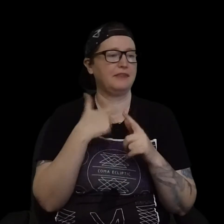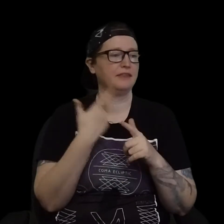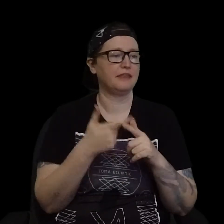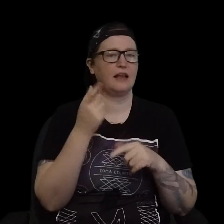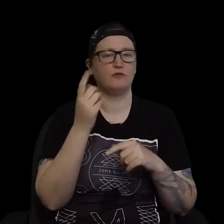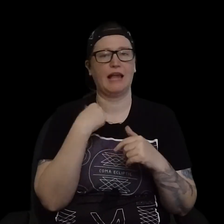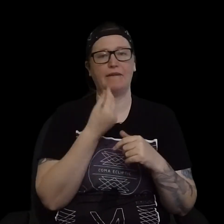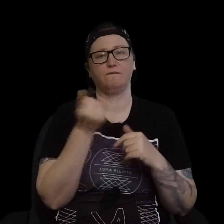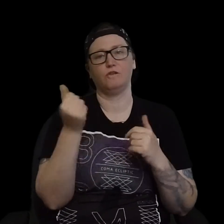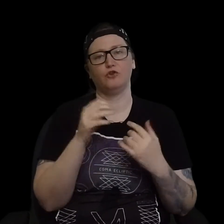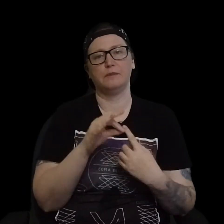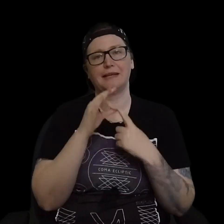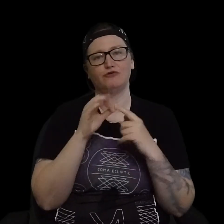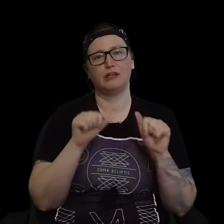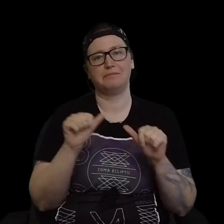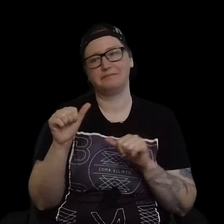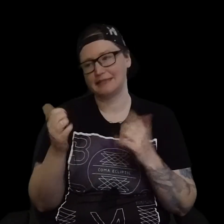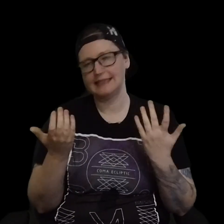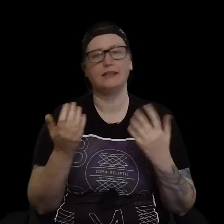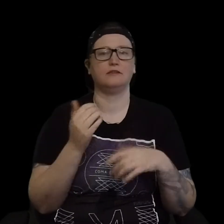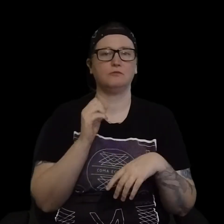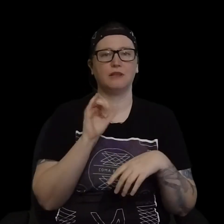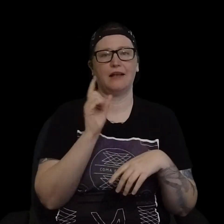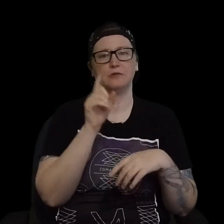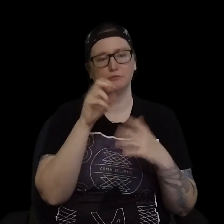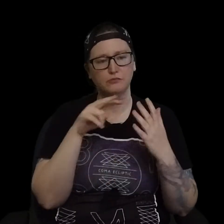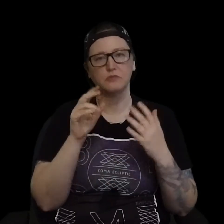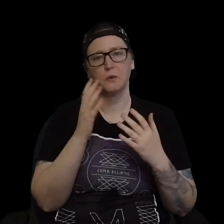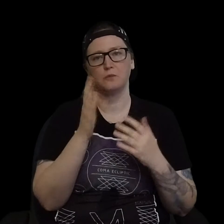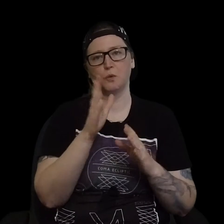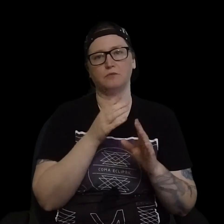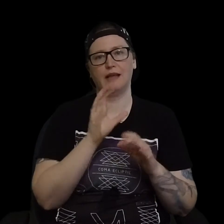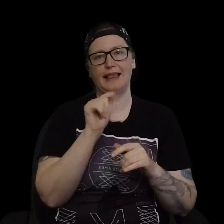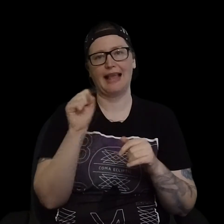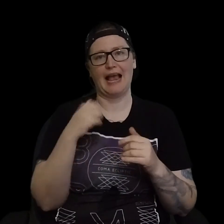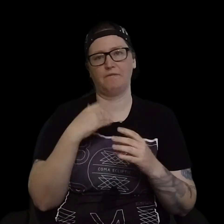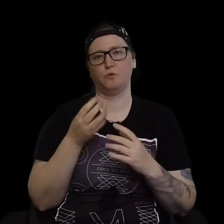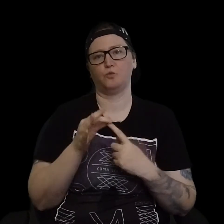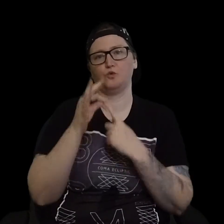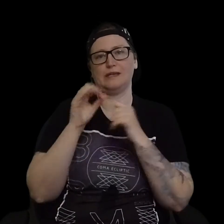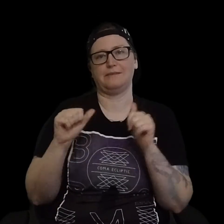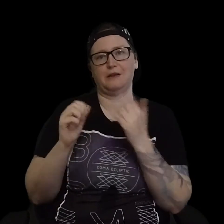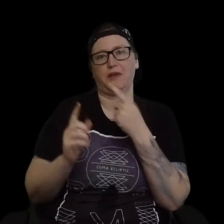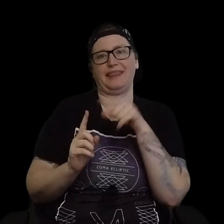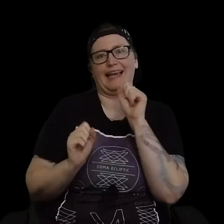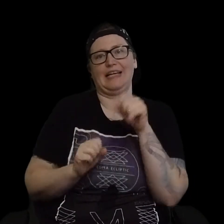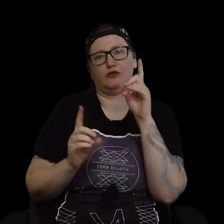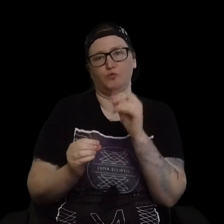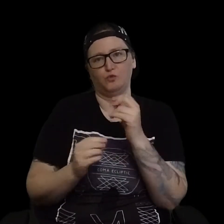down and then you have a few special abilities so that depends on your class each one has unique